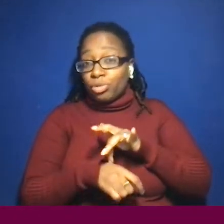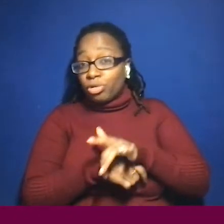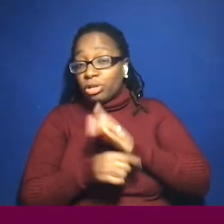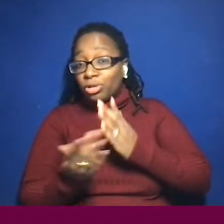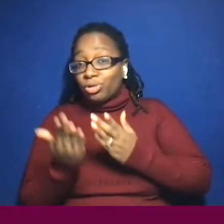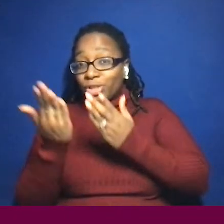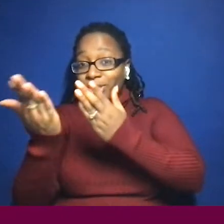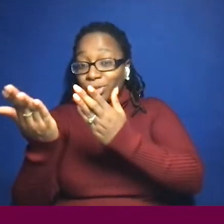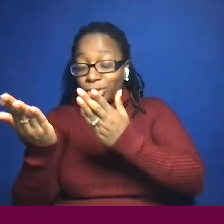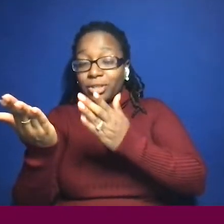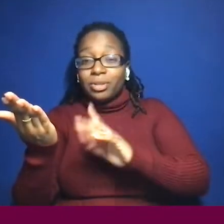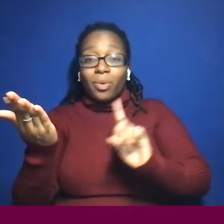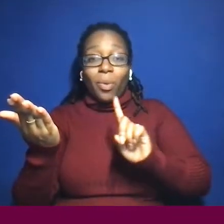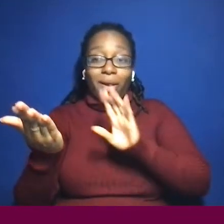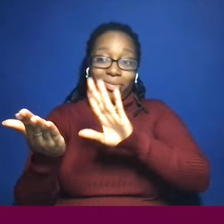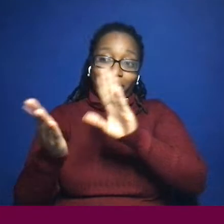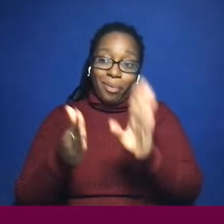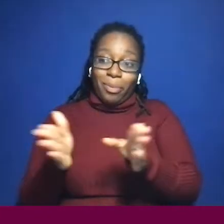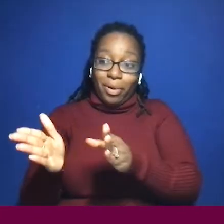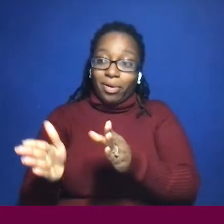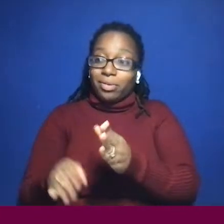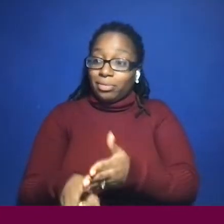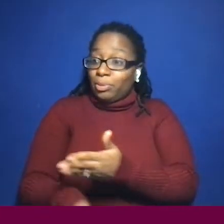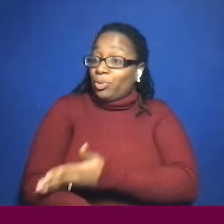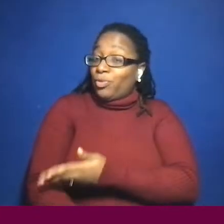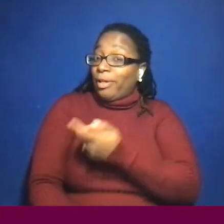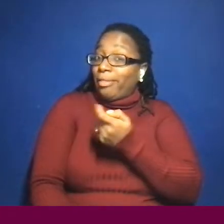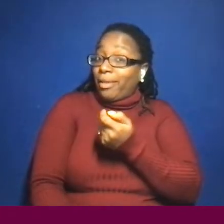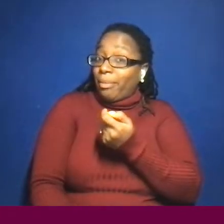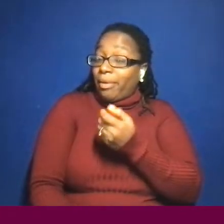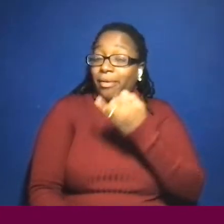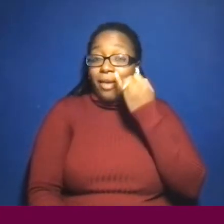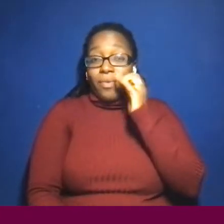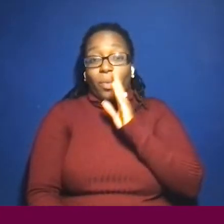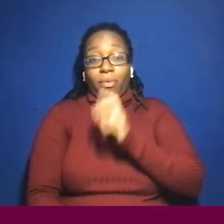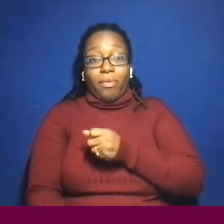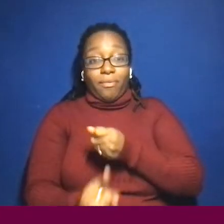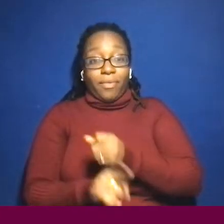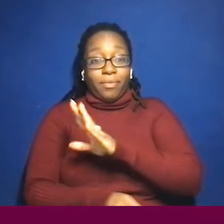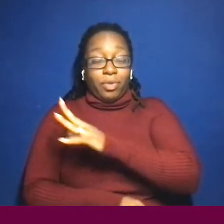some improvements in the preparedness to whether that affected patients and